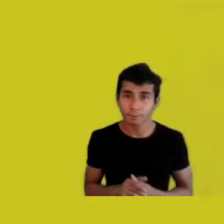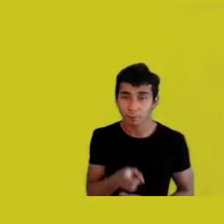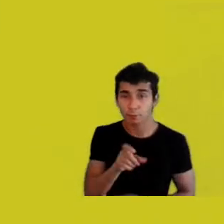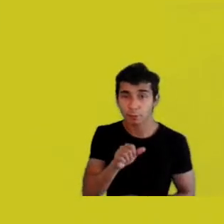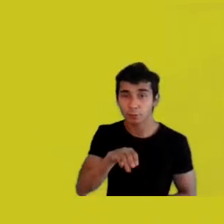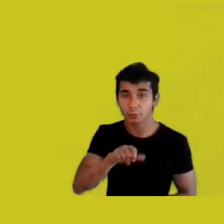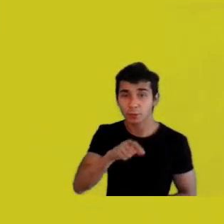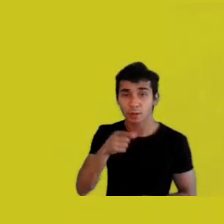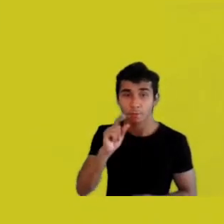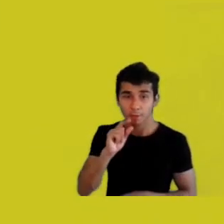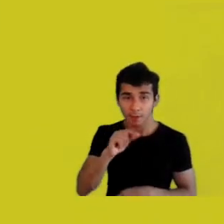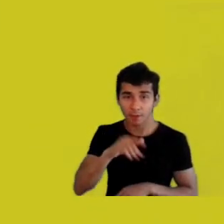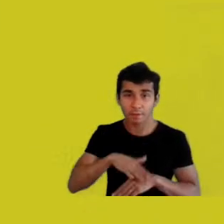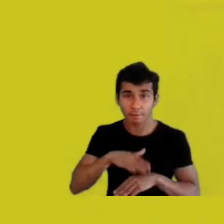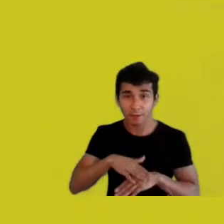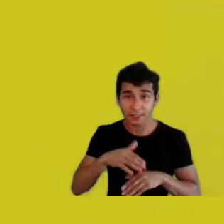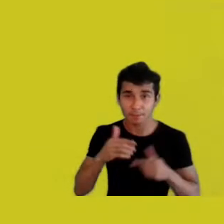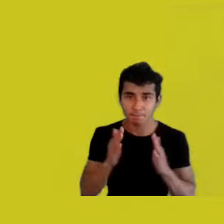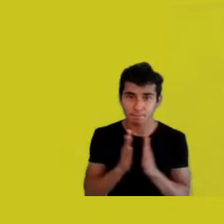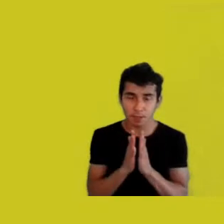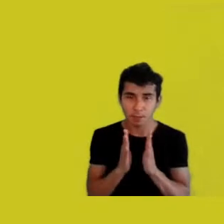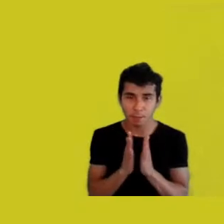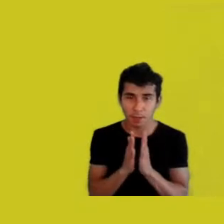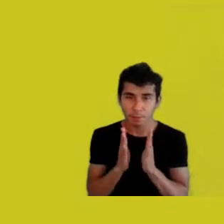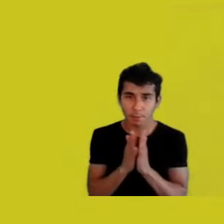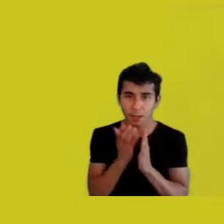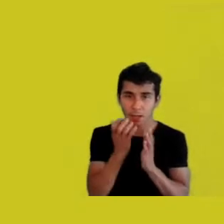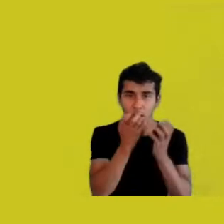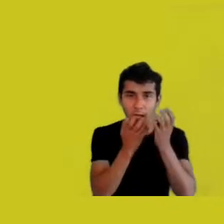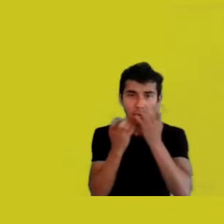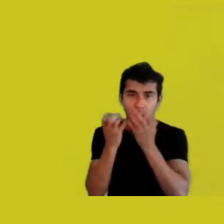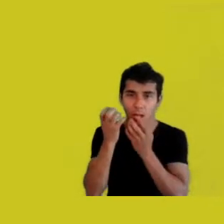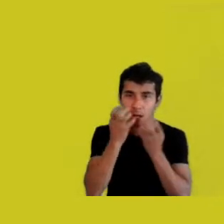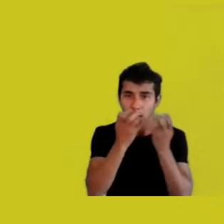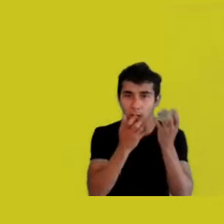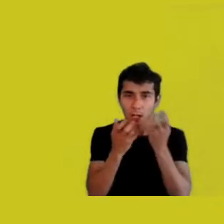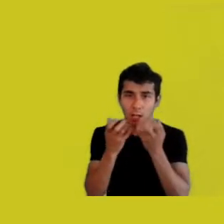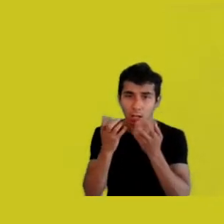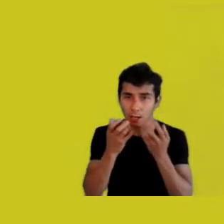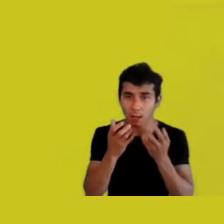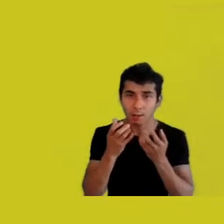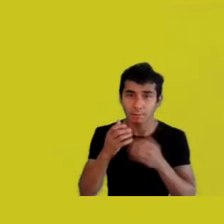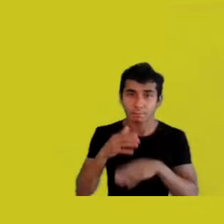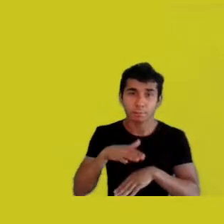and that is something which resonates in other Amazonic shamanisms,